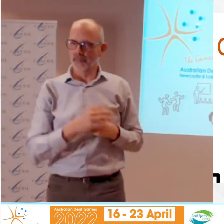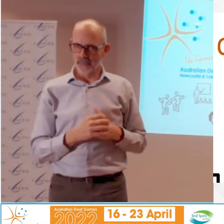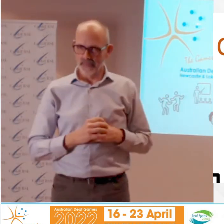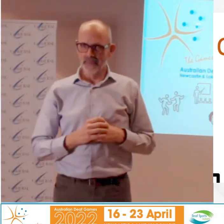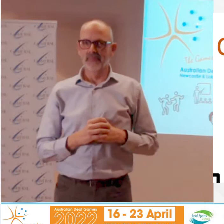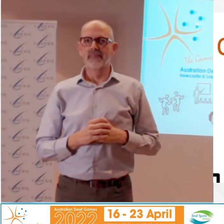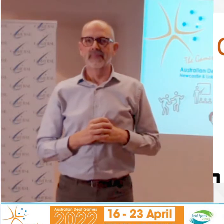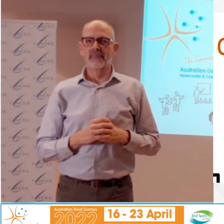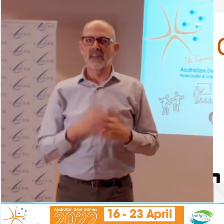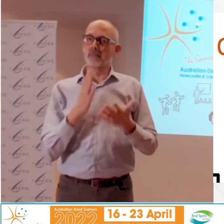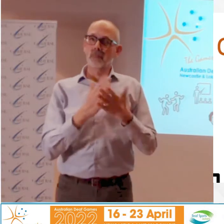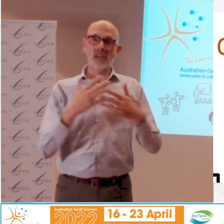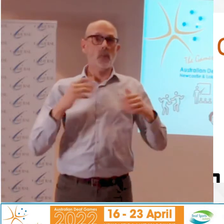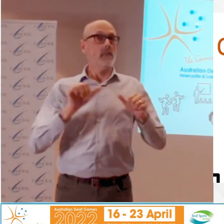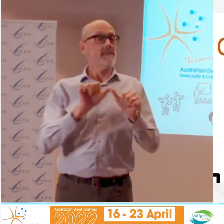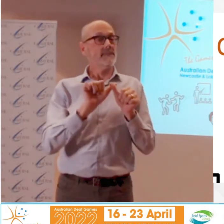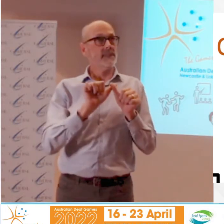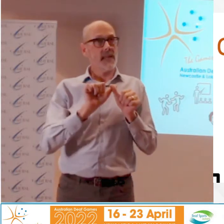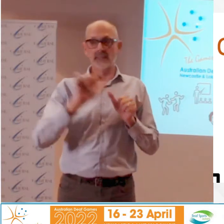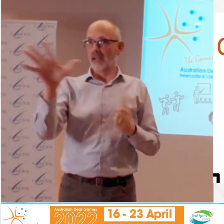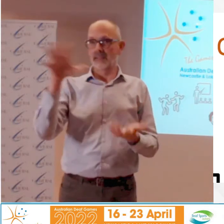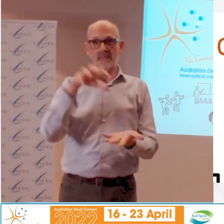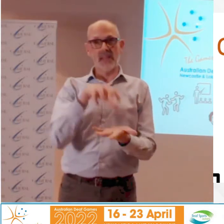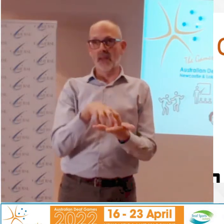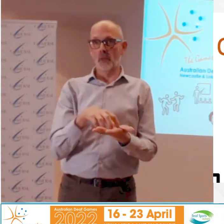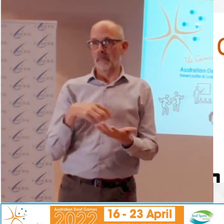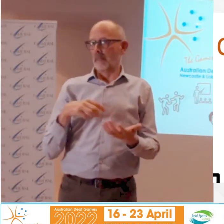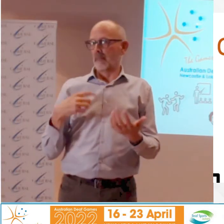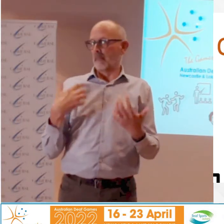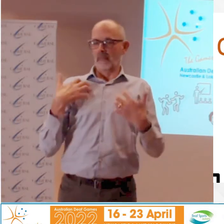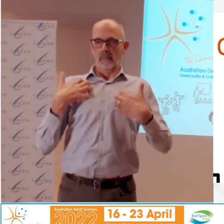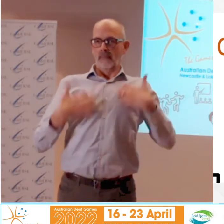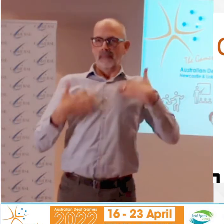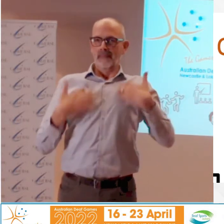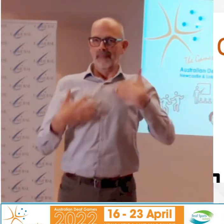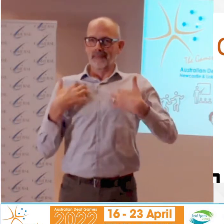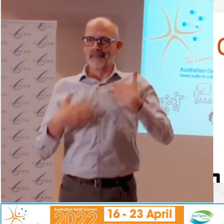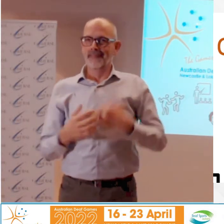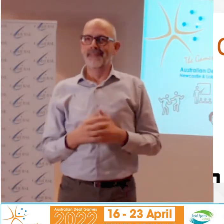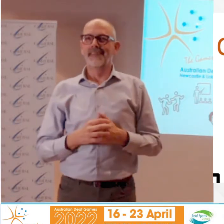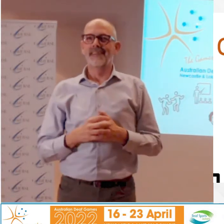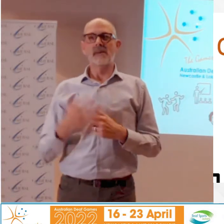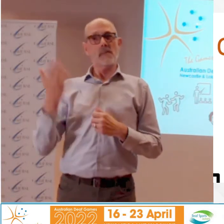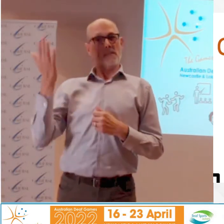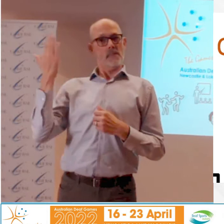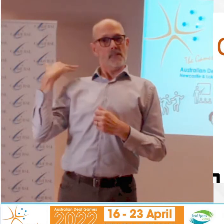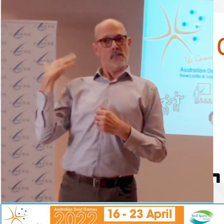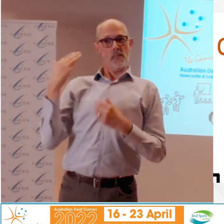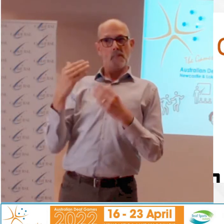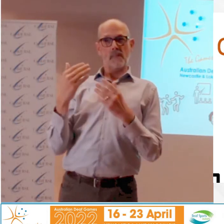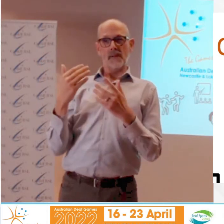up a stall and the community is welcome to have a look it's a fantastic venue i'm so excited that we